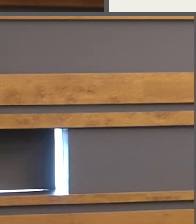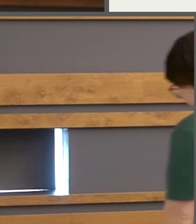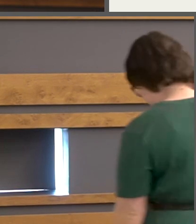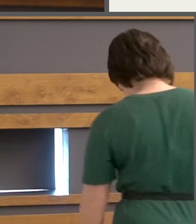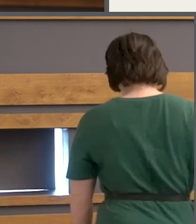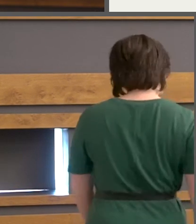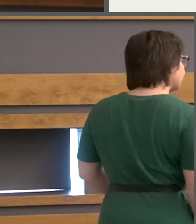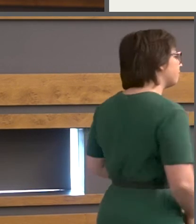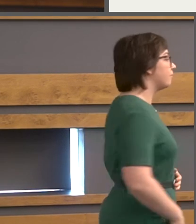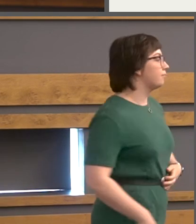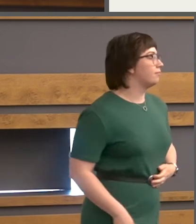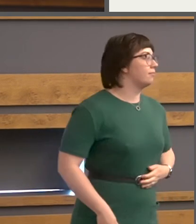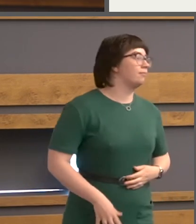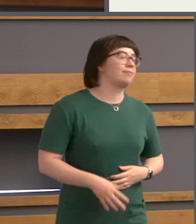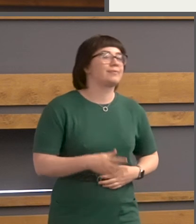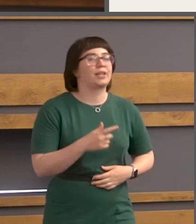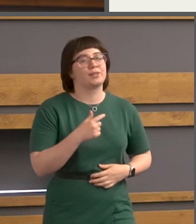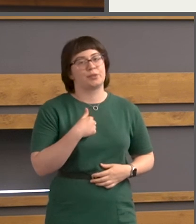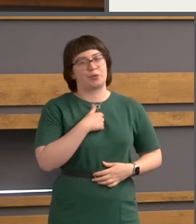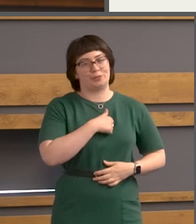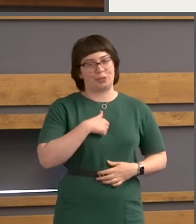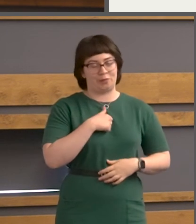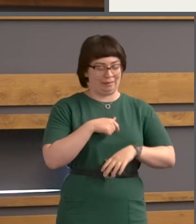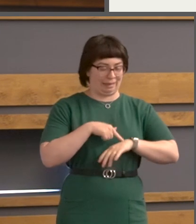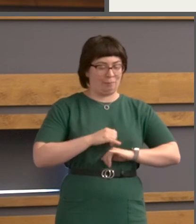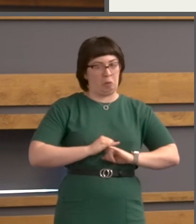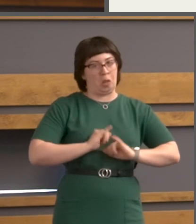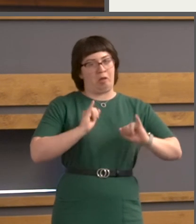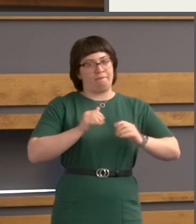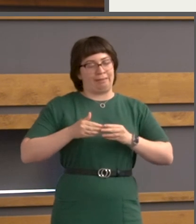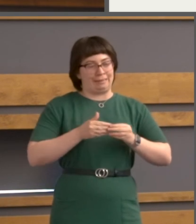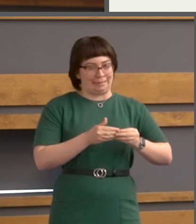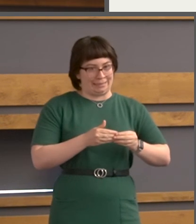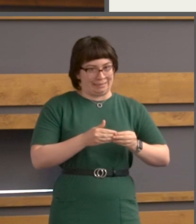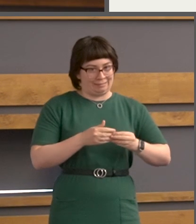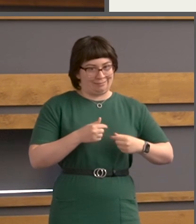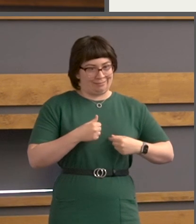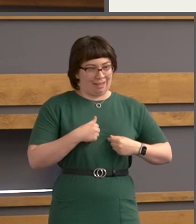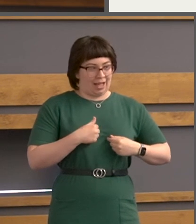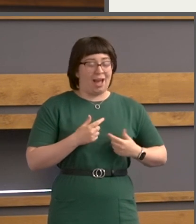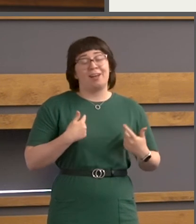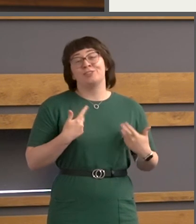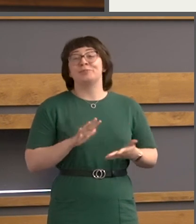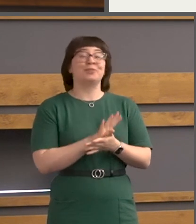So I'm going to have to admit to being quite a terrible chair in that I have just been enjoying the conversation